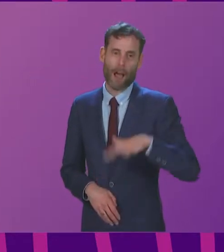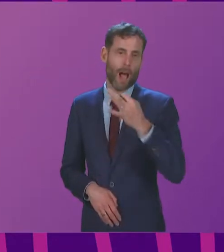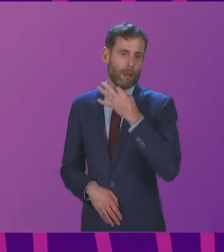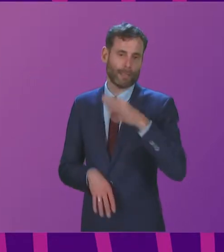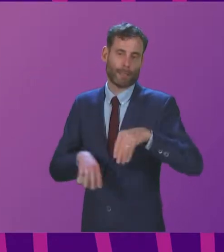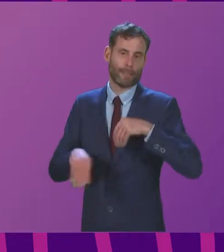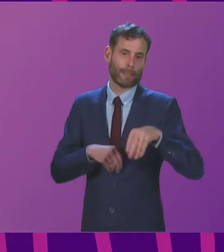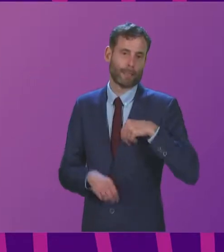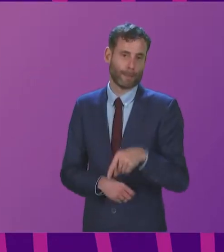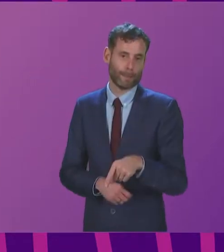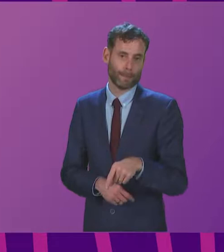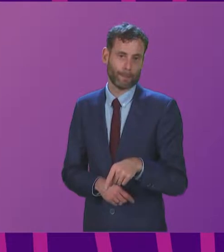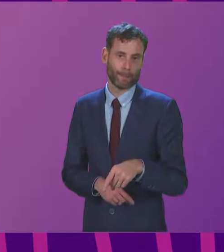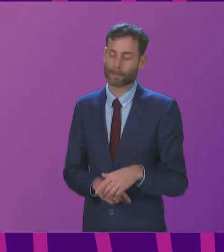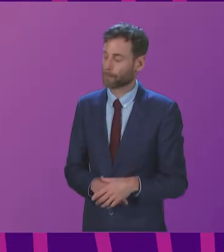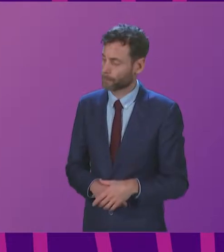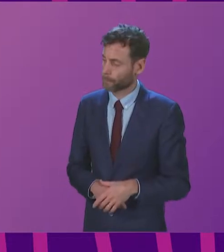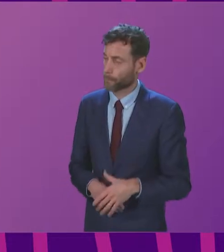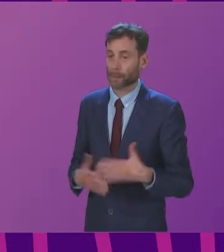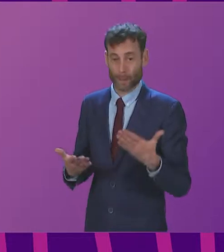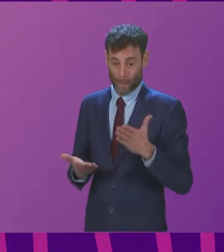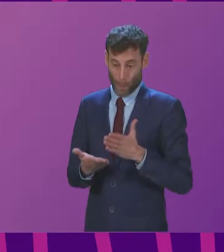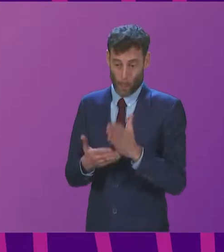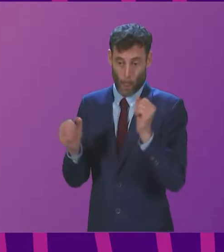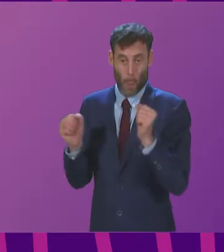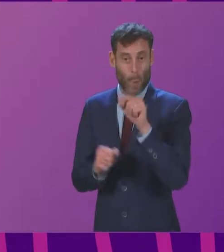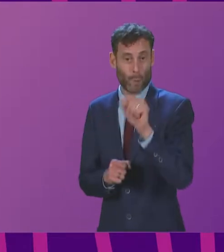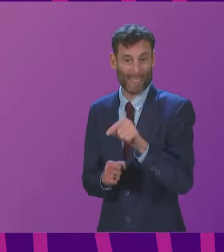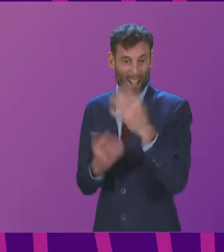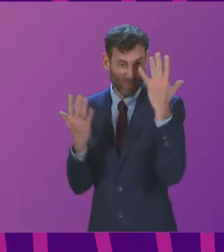levels of ventilation, particularly as we head into the winter months. What urgent support